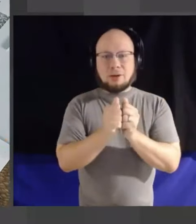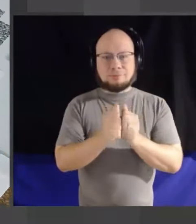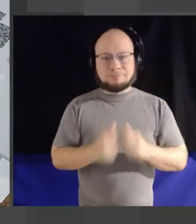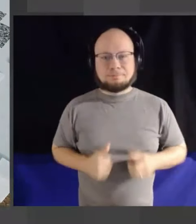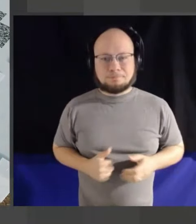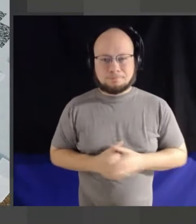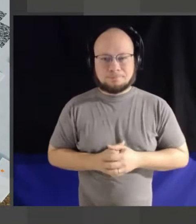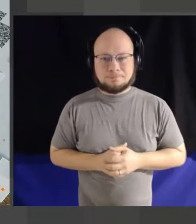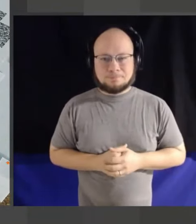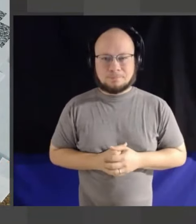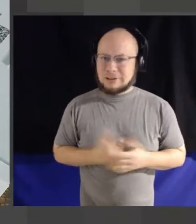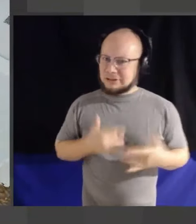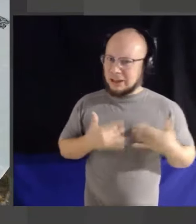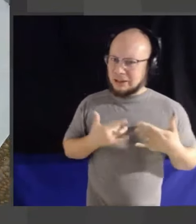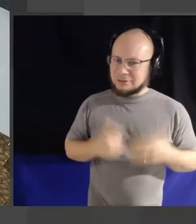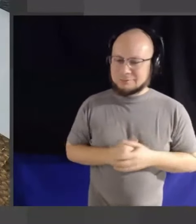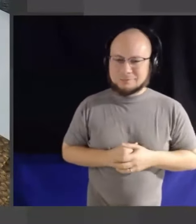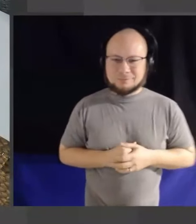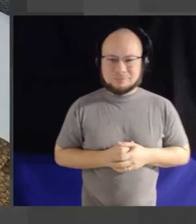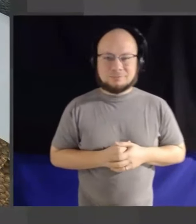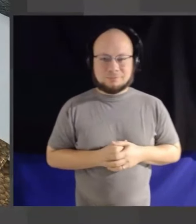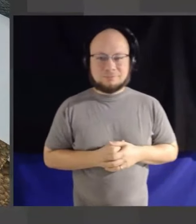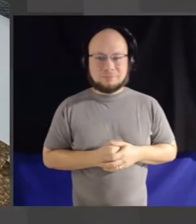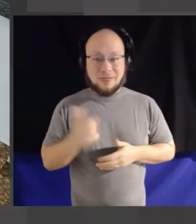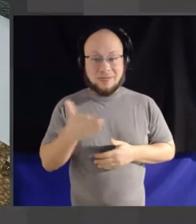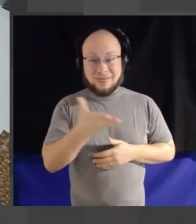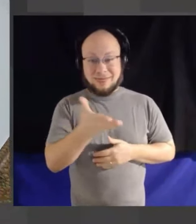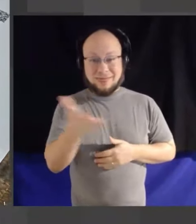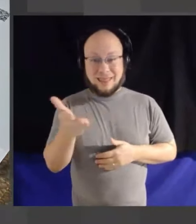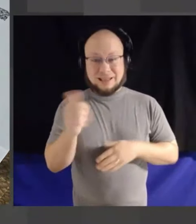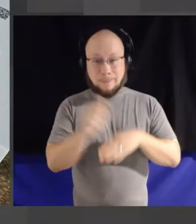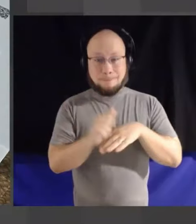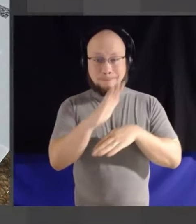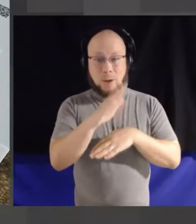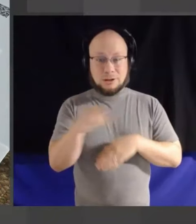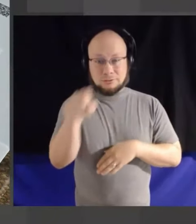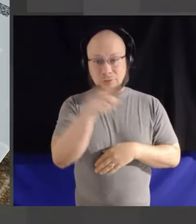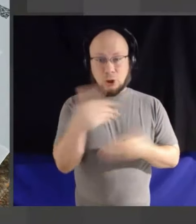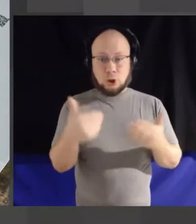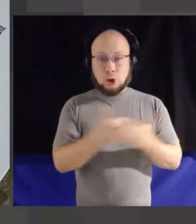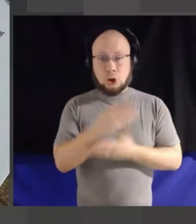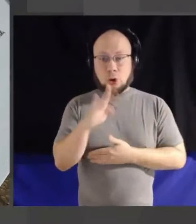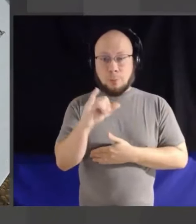PLAY. SO PEOPLE CAN PLAY TOGETHER FROM EVERYWHERE. THAT IS EXCITING.